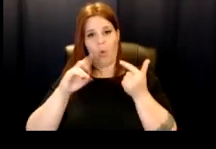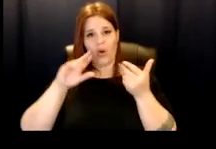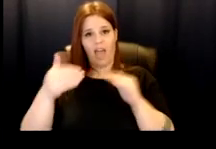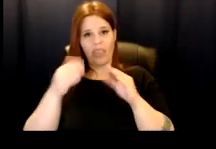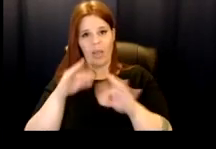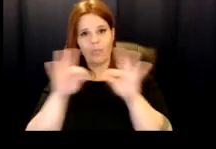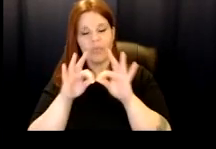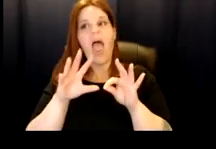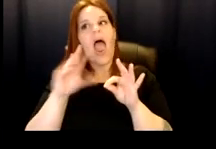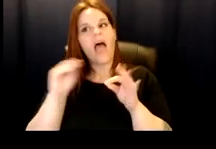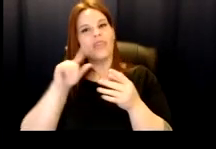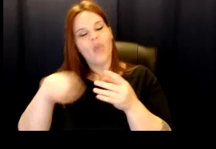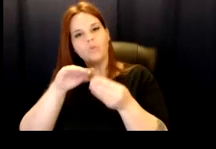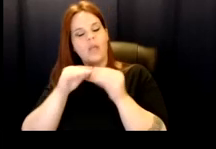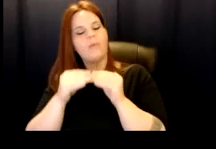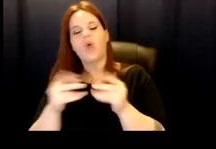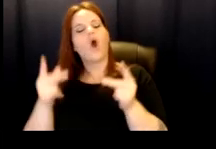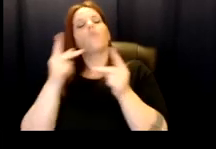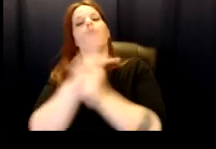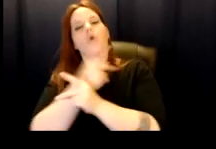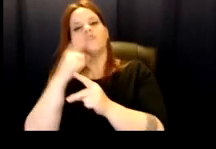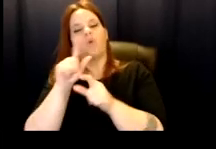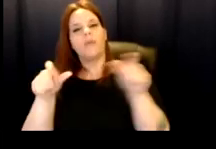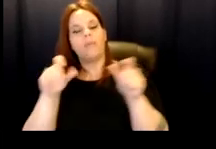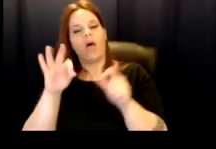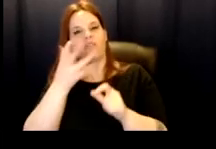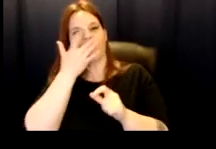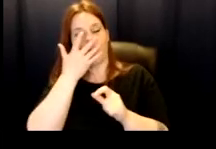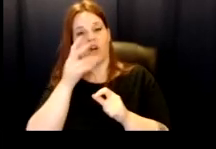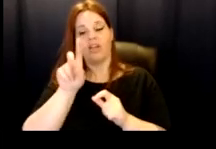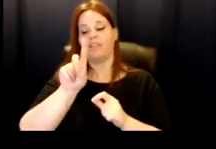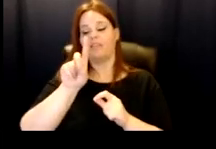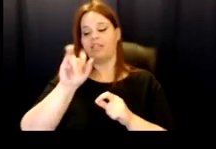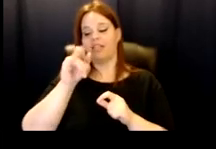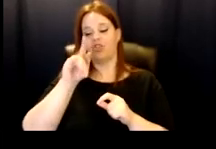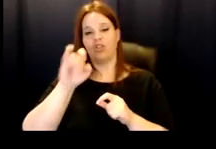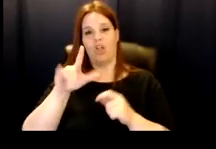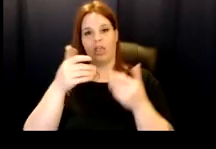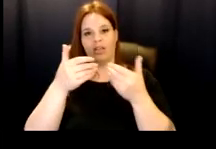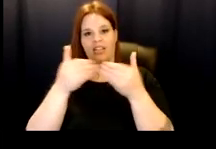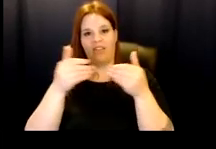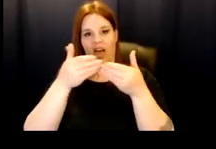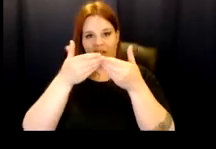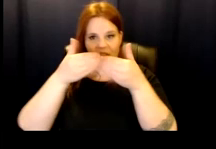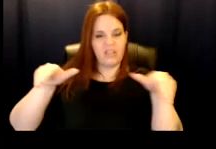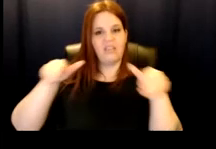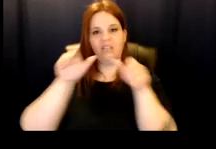of color. The digital divide is real. And our growing use of telework and other virtual